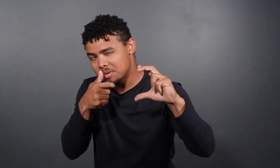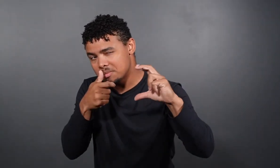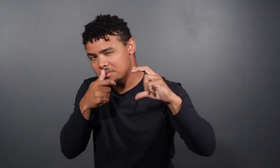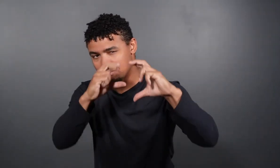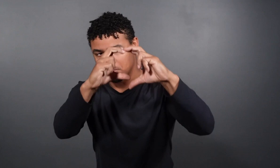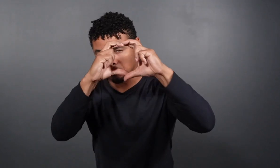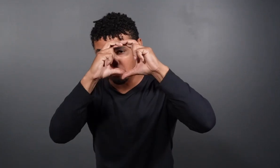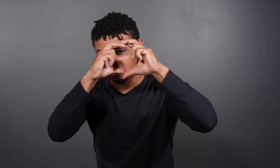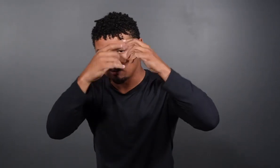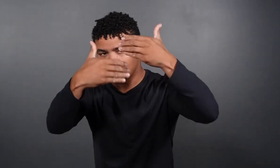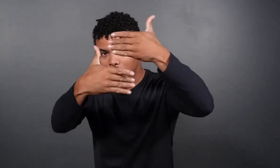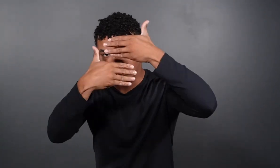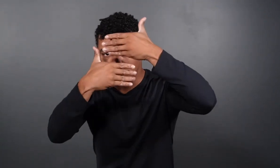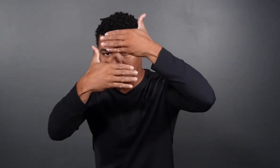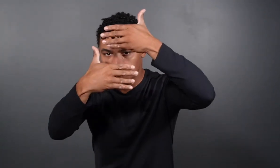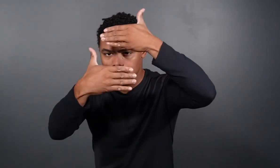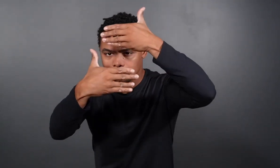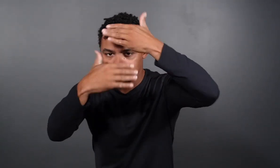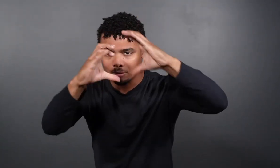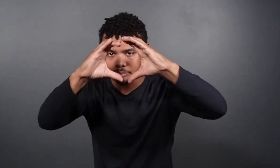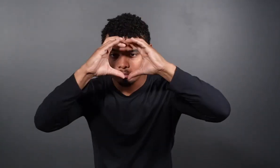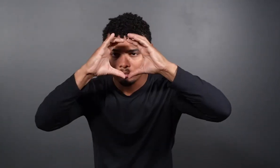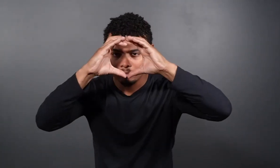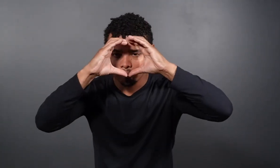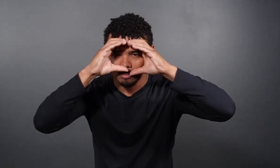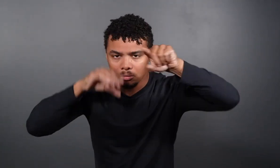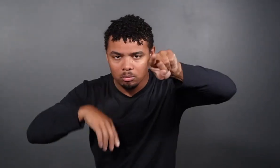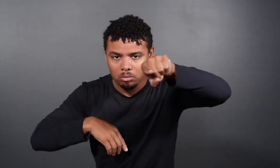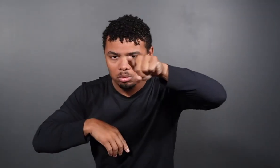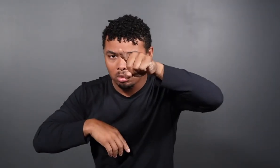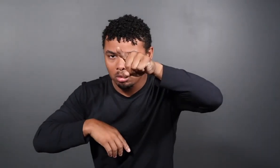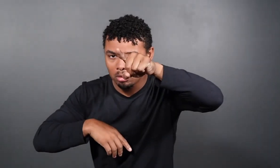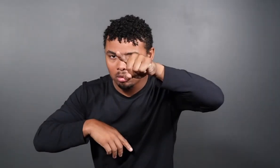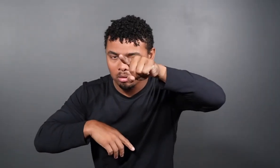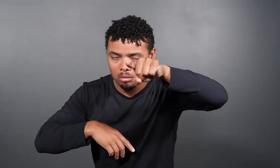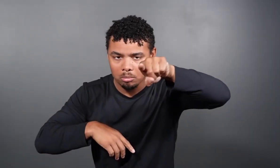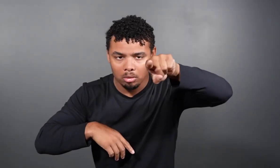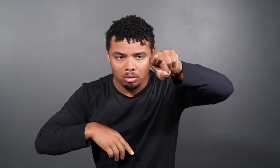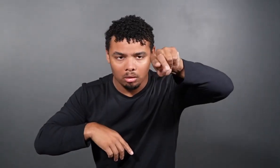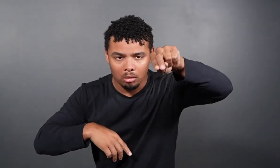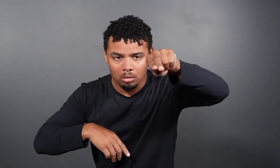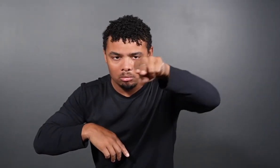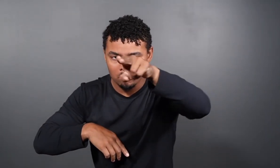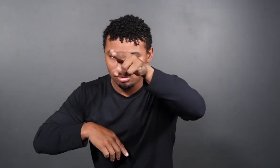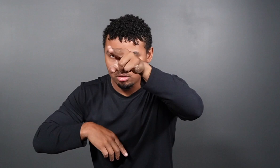perfects the focus framing her swinging motion